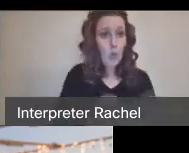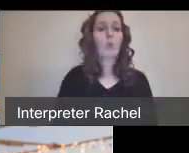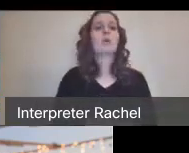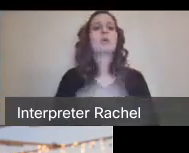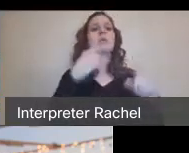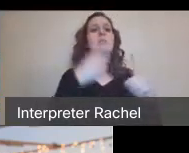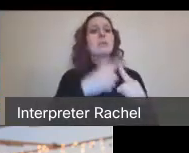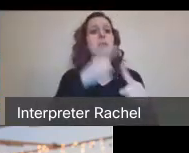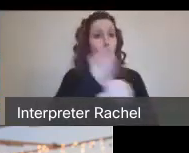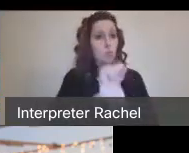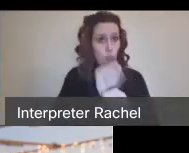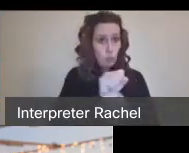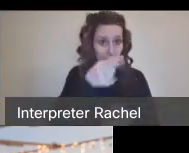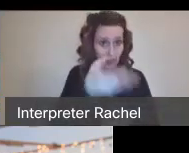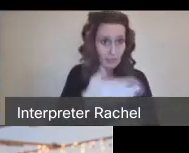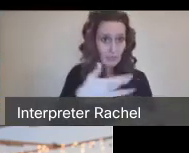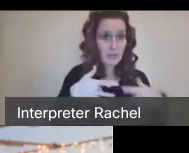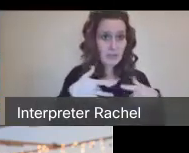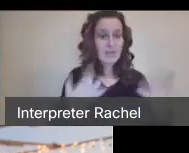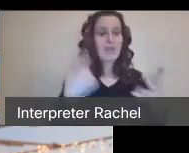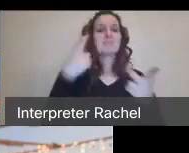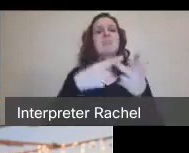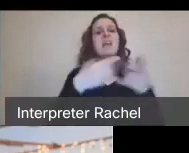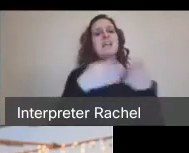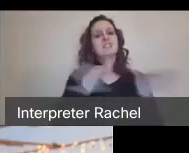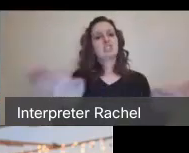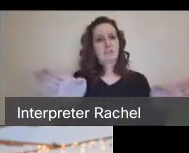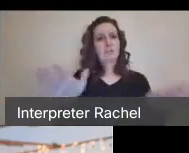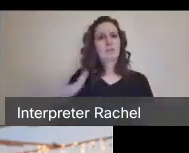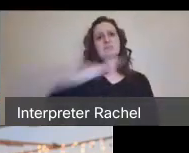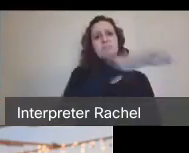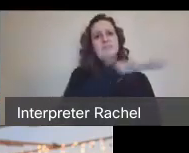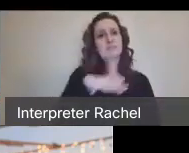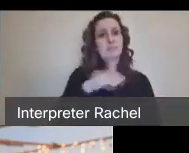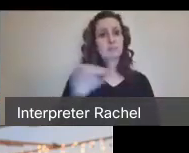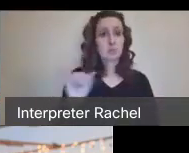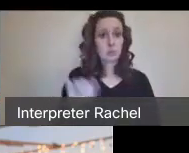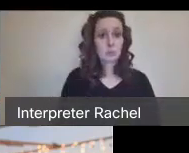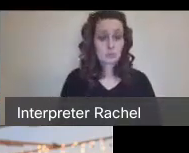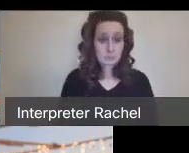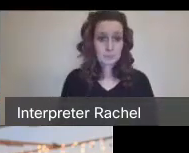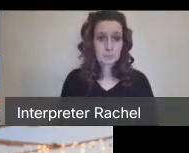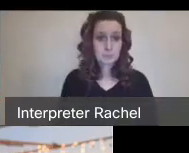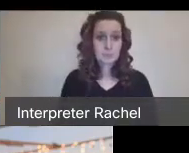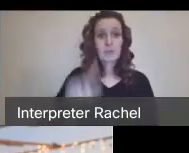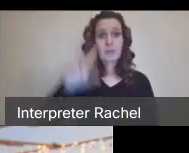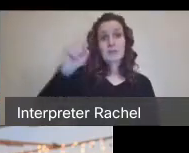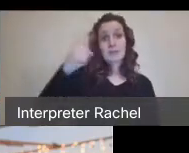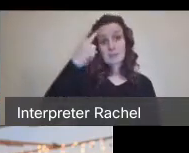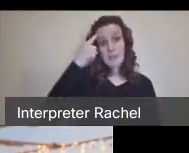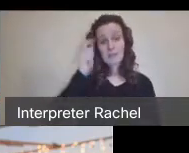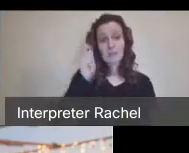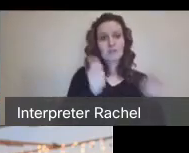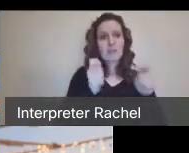working at the event, and the general public. Under the Governor's revised capacity limits, indoor